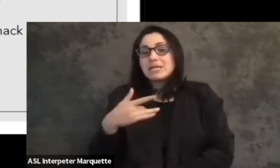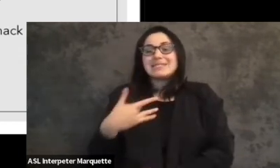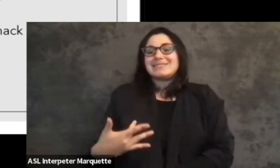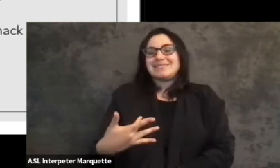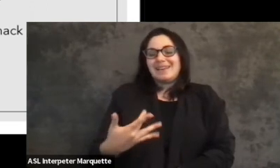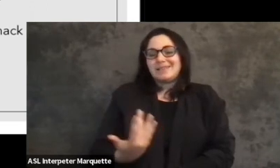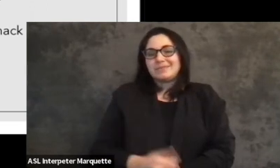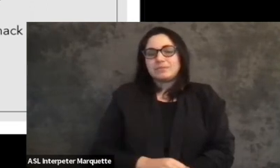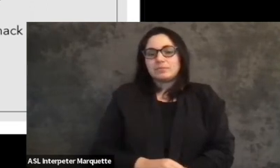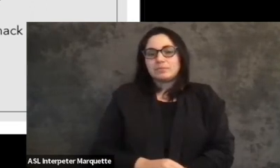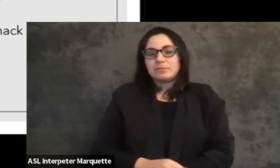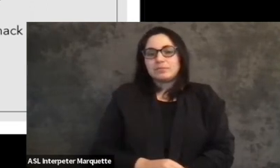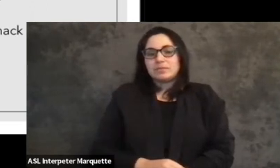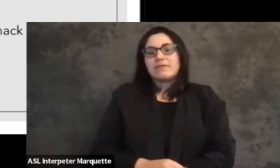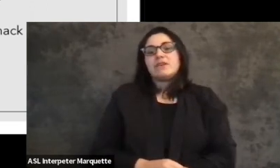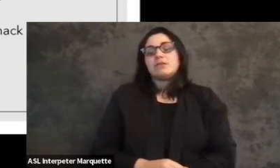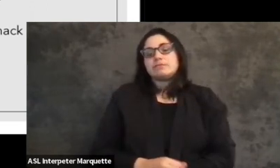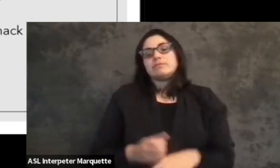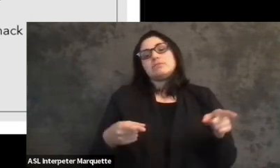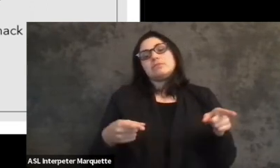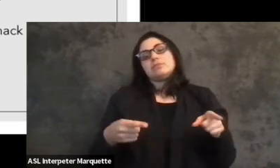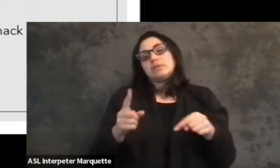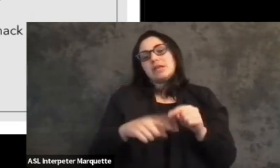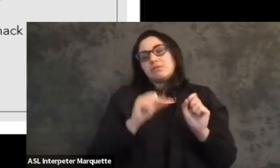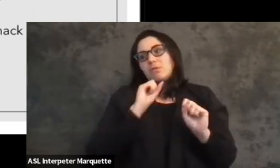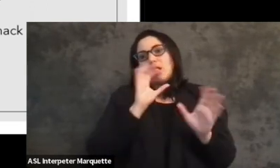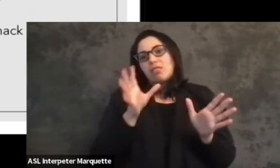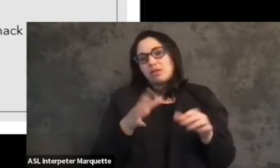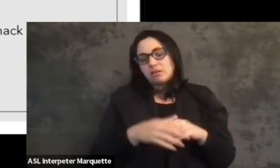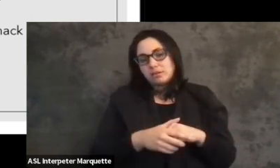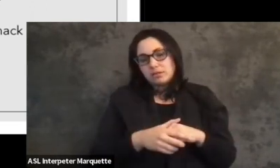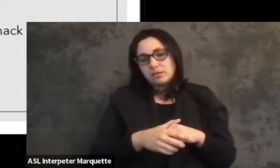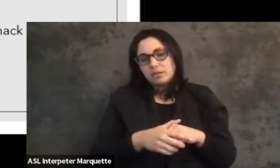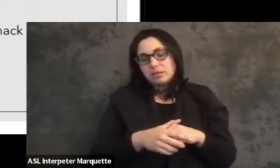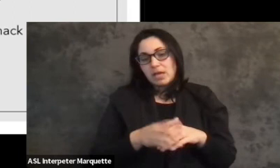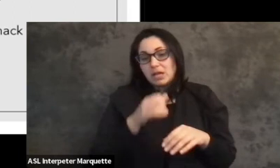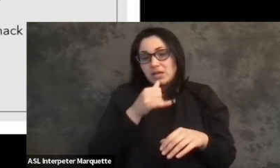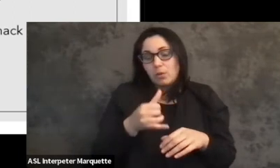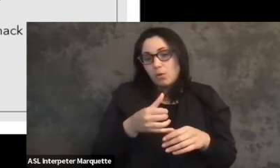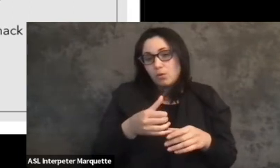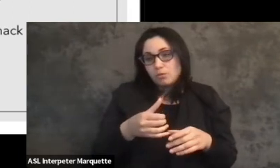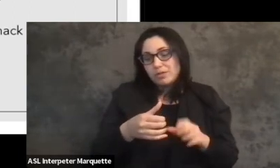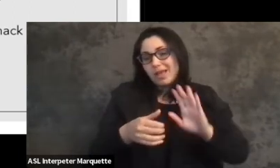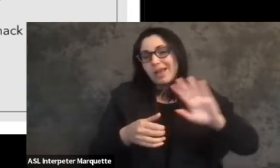seem very obvious, but when, when I'm having a flare up, I tend to just not be able to